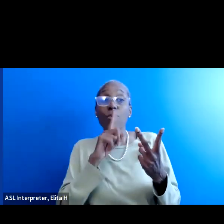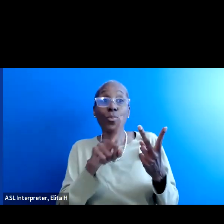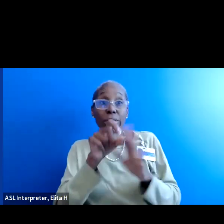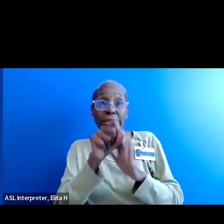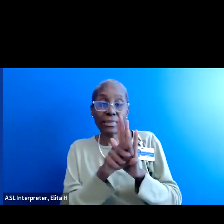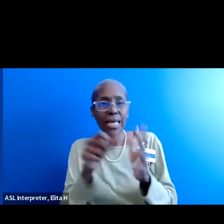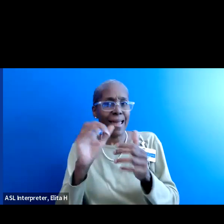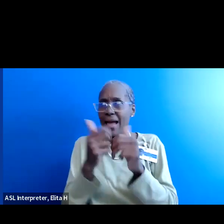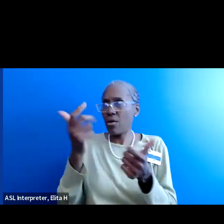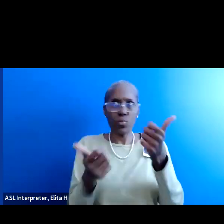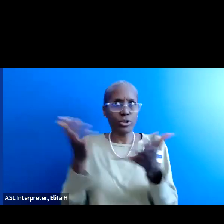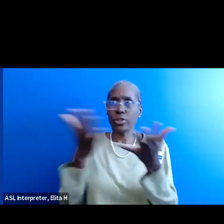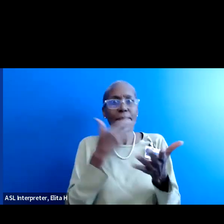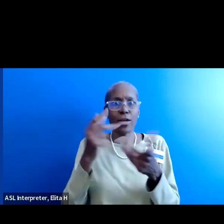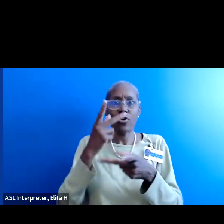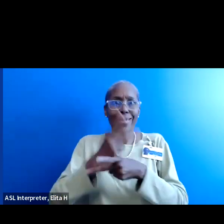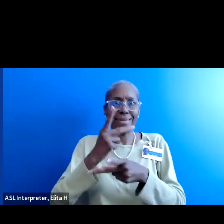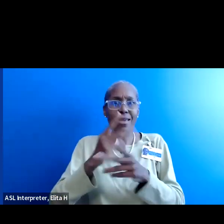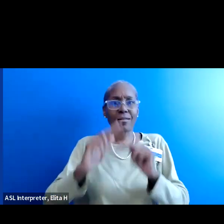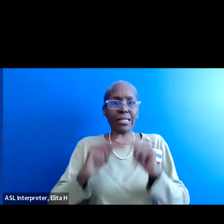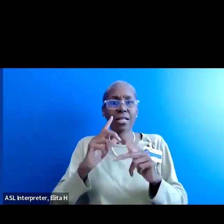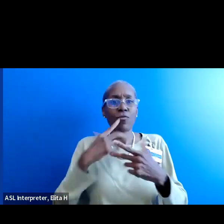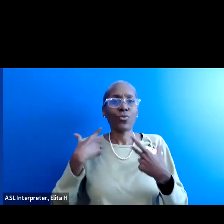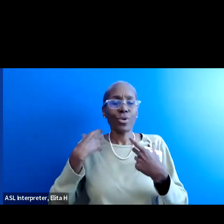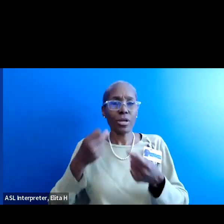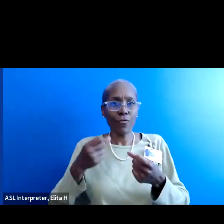How do you find better care facilities for recovering from a surgery?